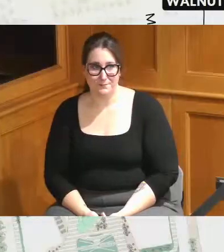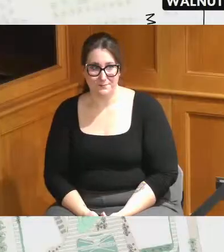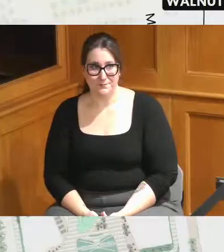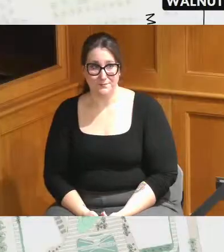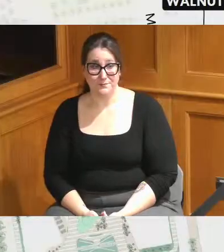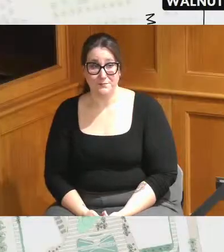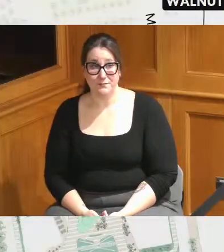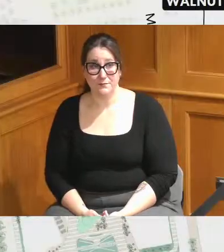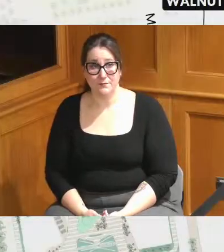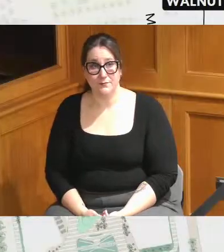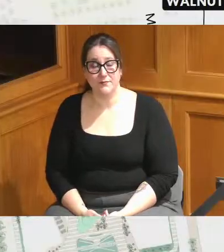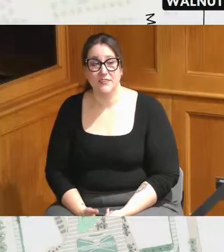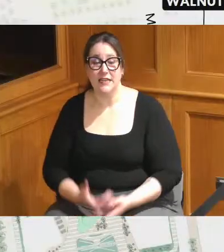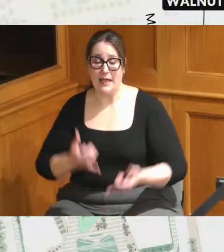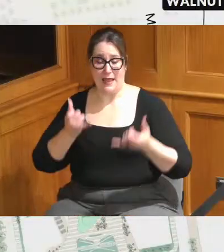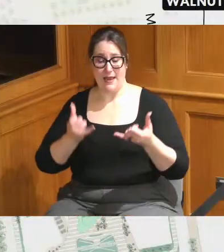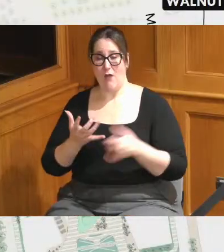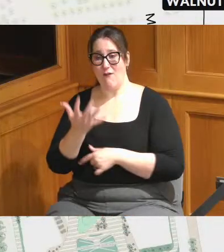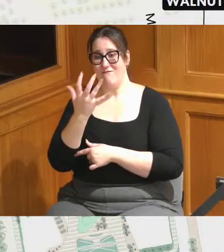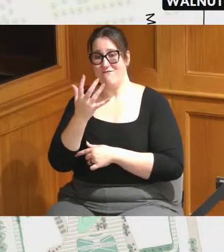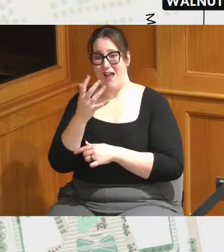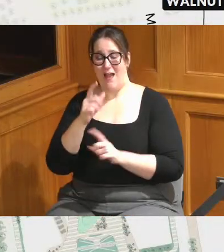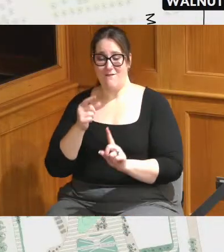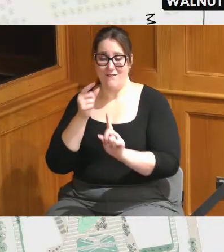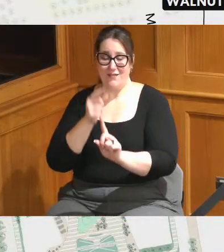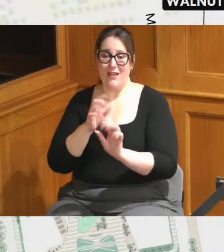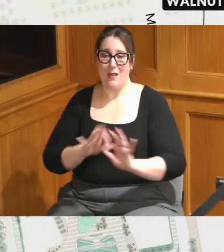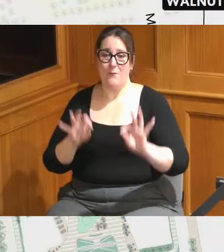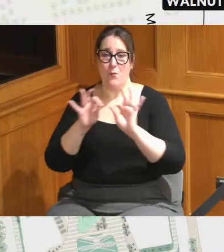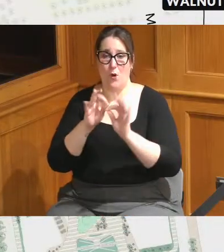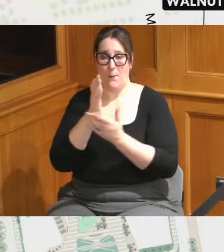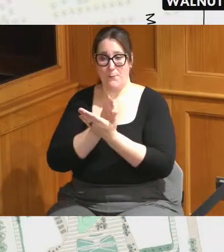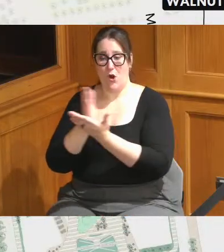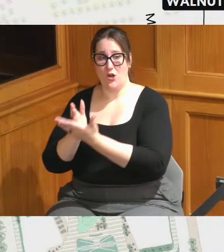Looking at the five key blocks, you'll see the black numbers here respond respond to the lot